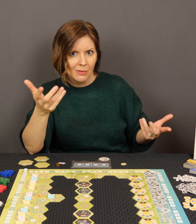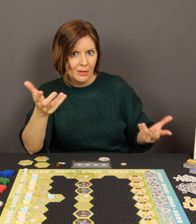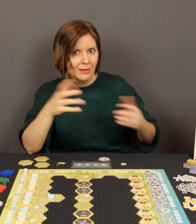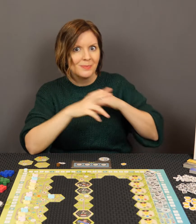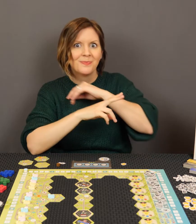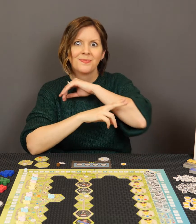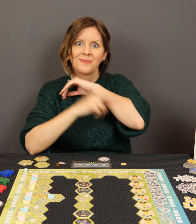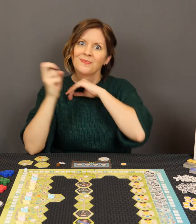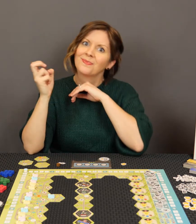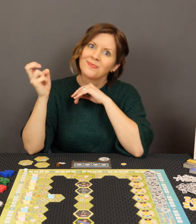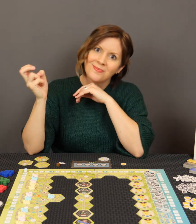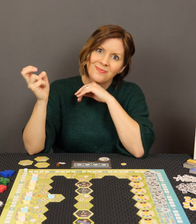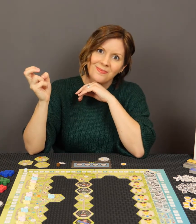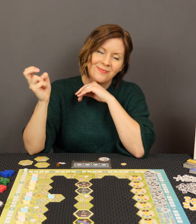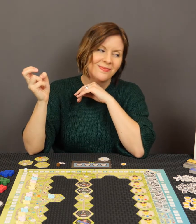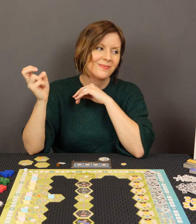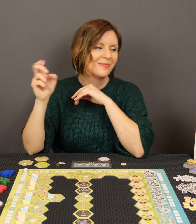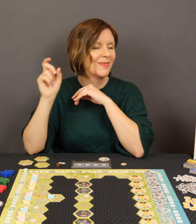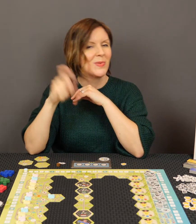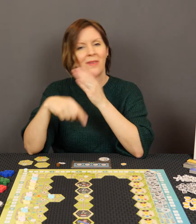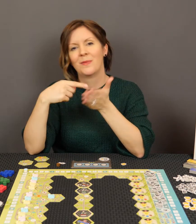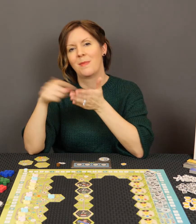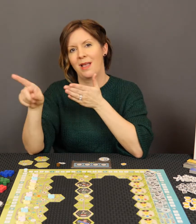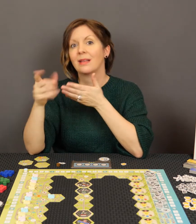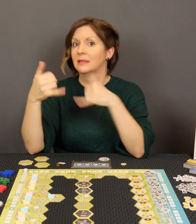So that person can steal!